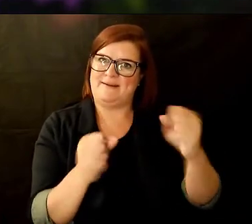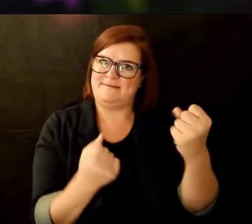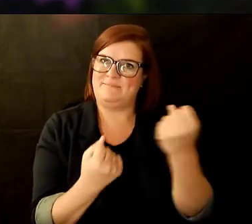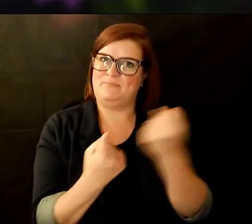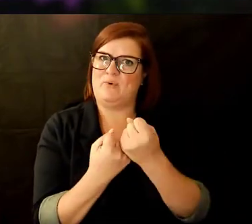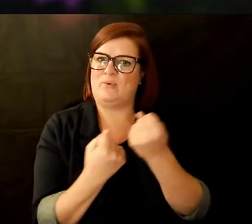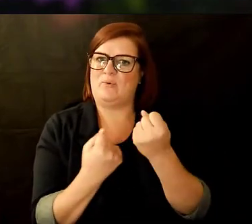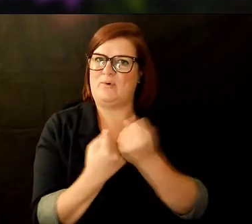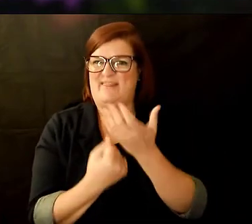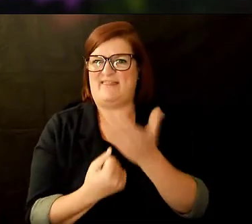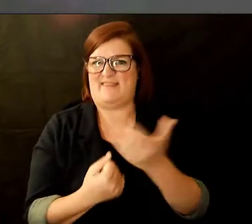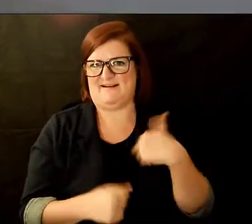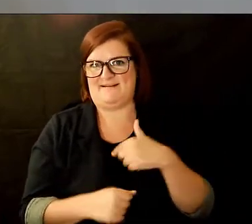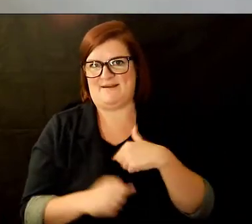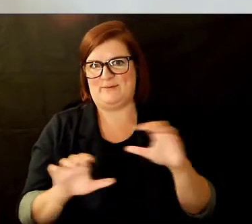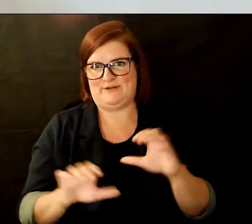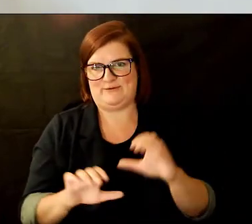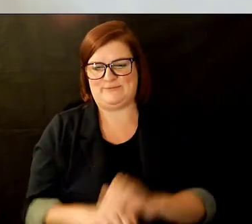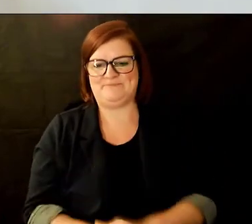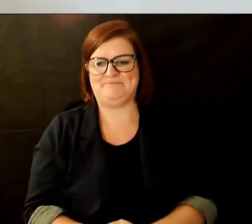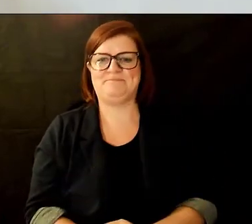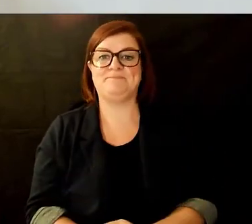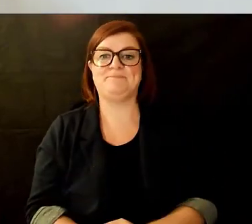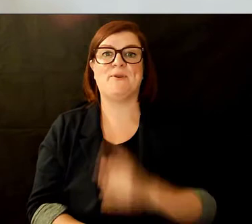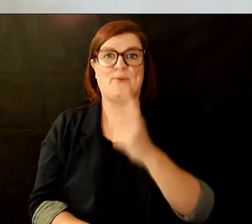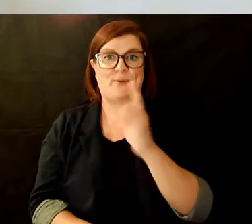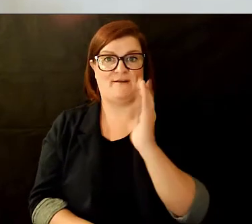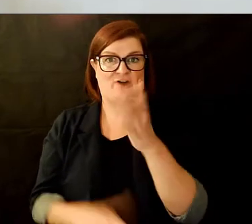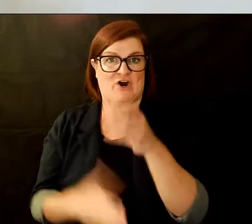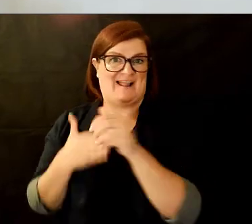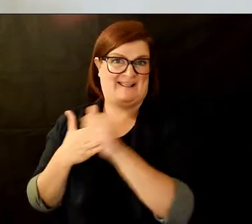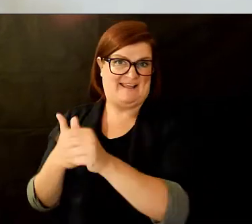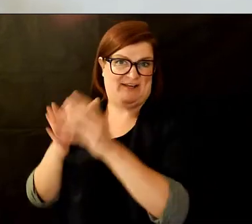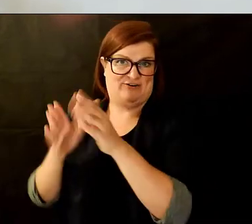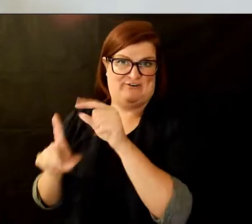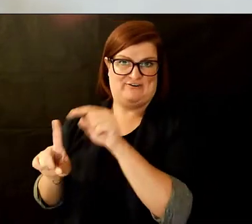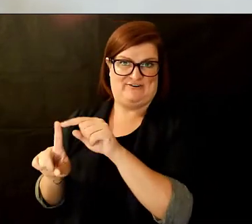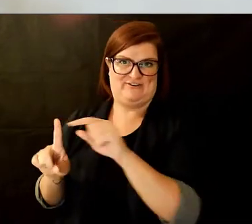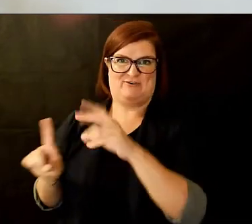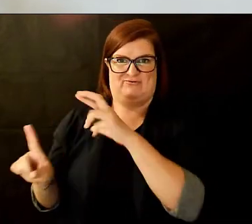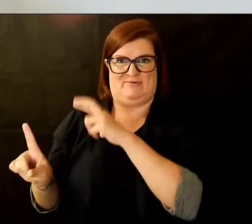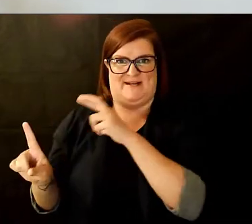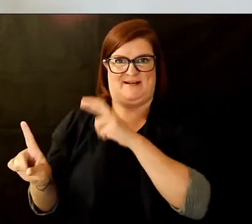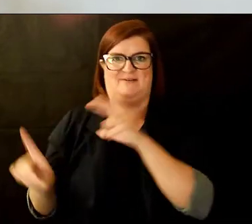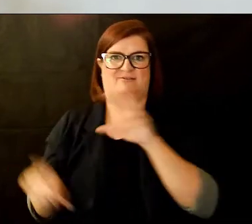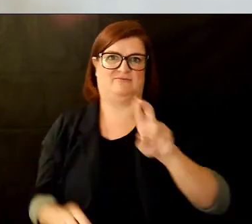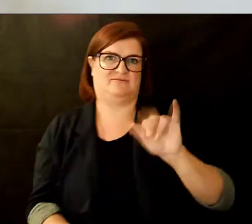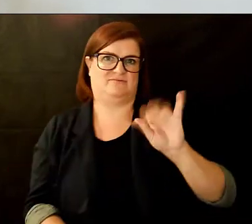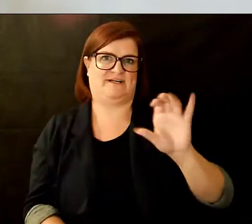the things that we do. So one of our leaders, Ric Durity, our Vice President of Development,